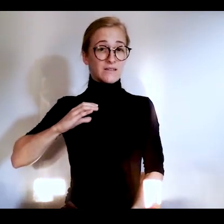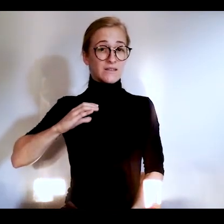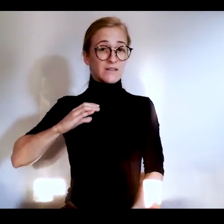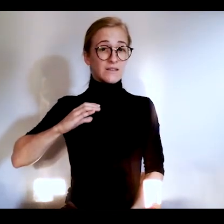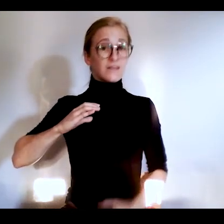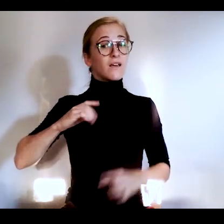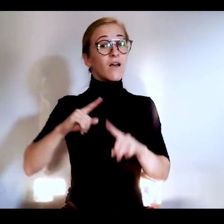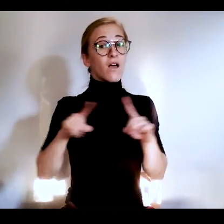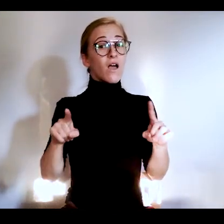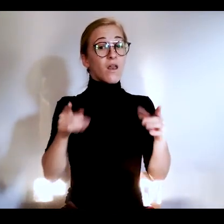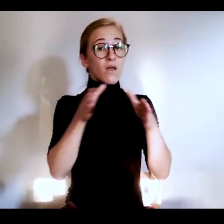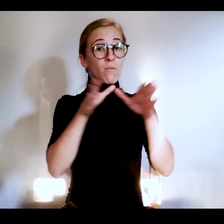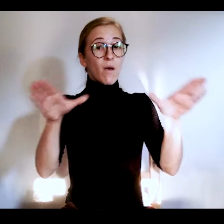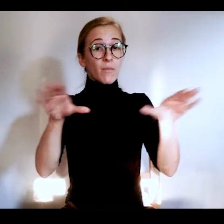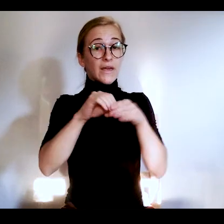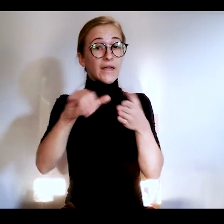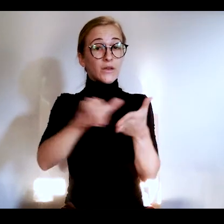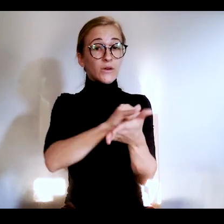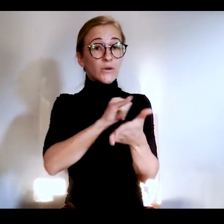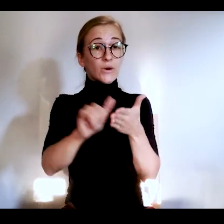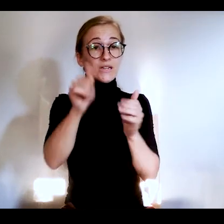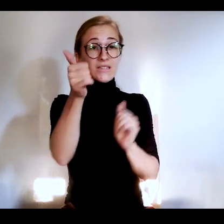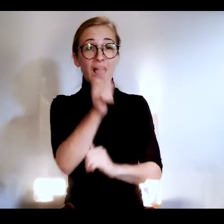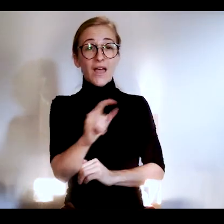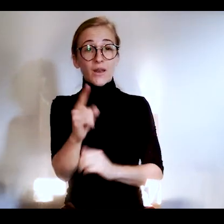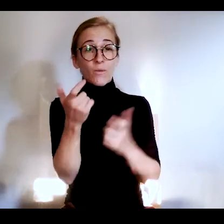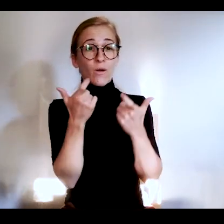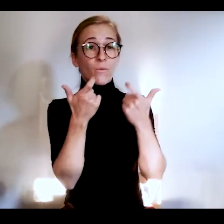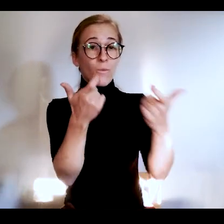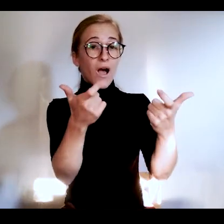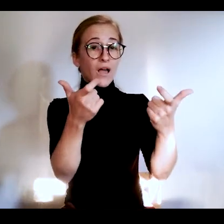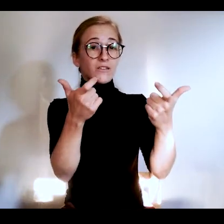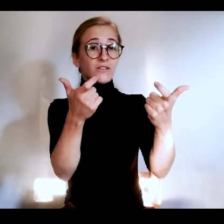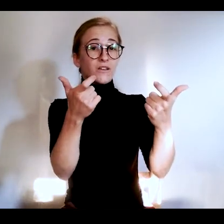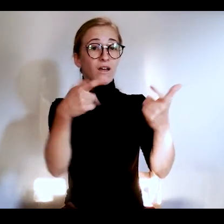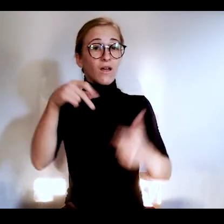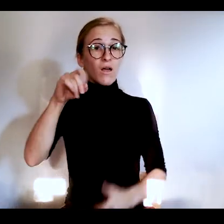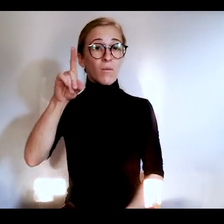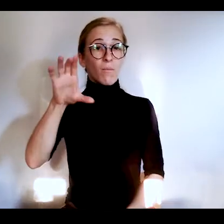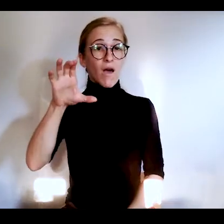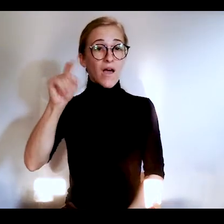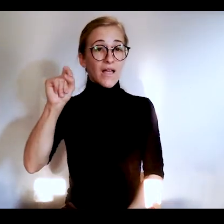the public, even New York who is watching this podcast,